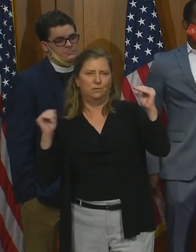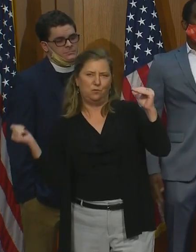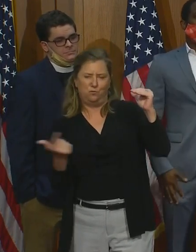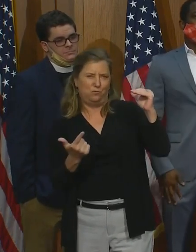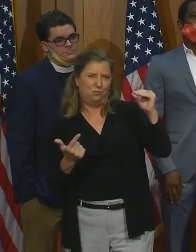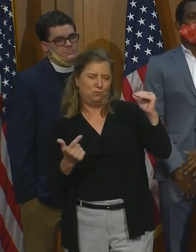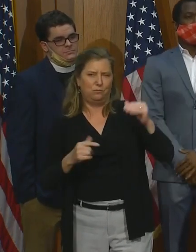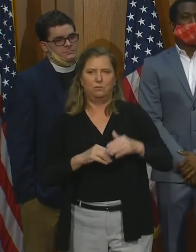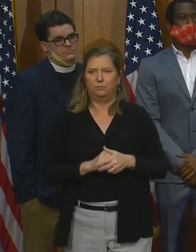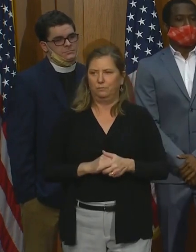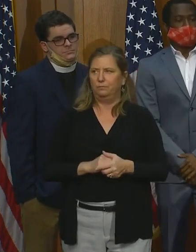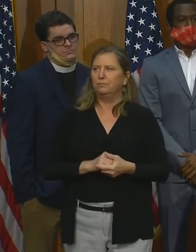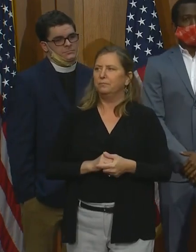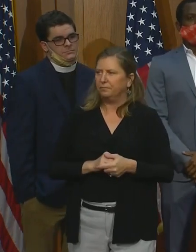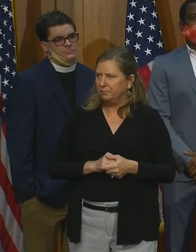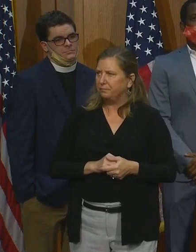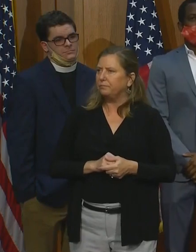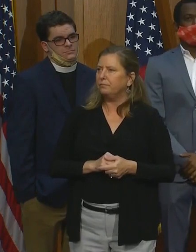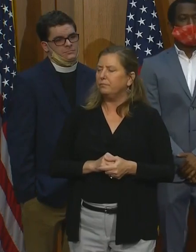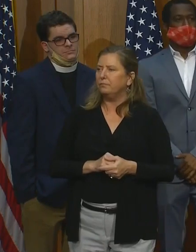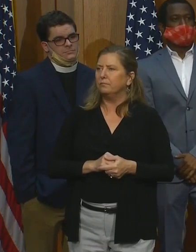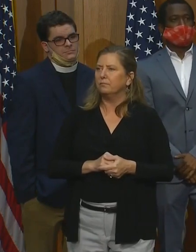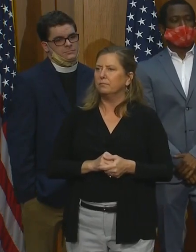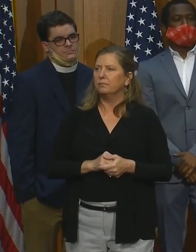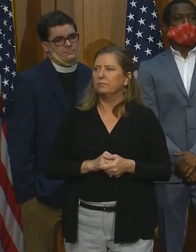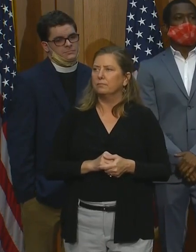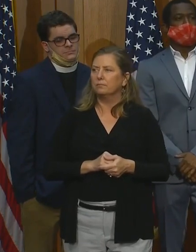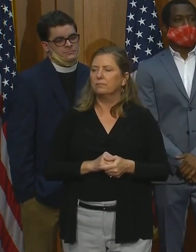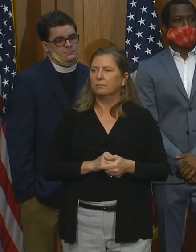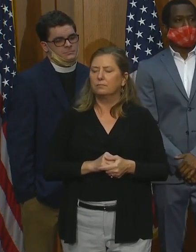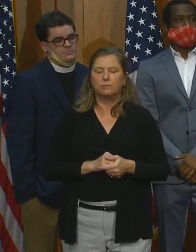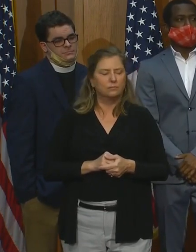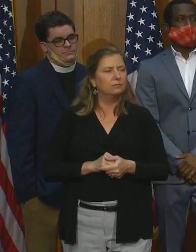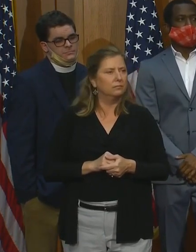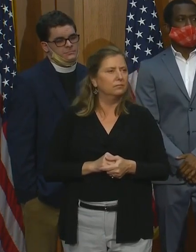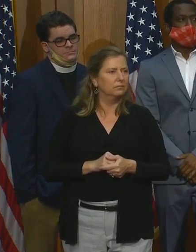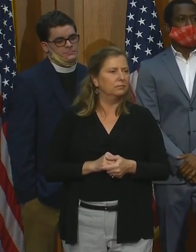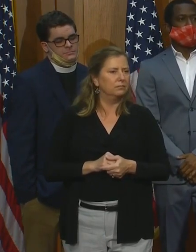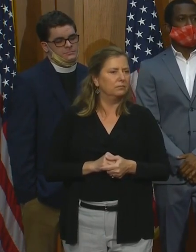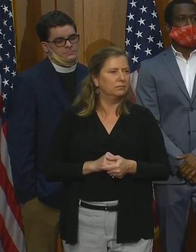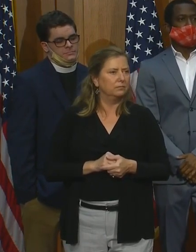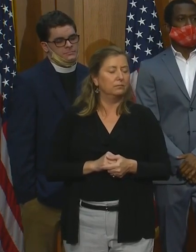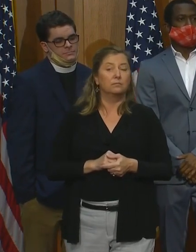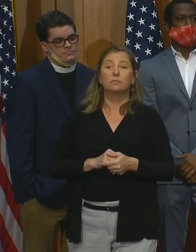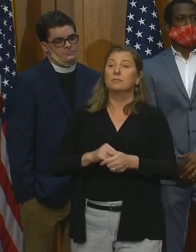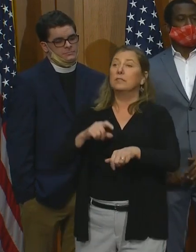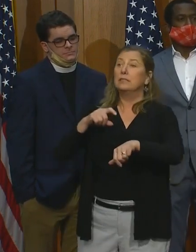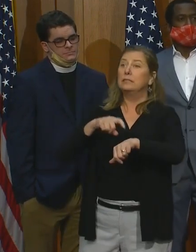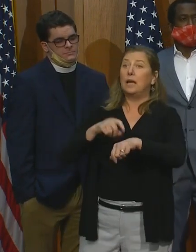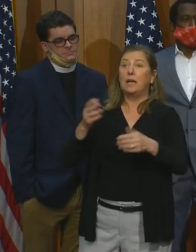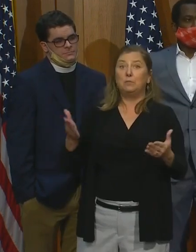FALLEN SHORT. OF MANY OF THEM.